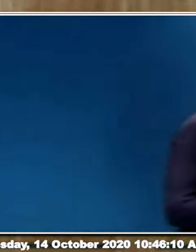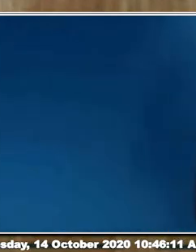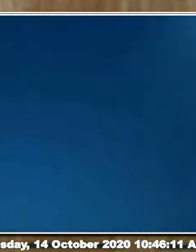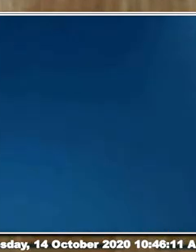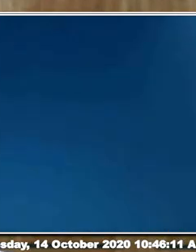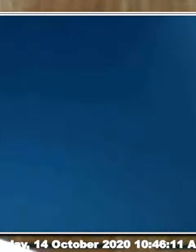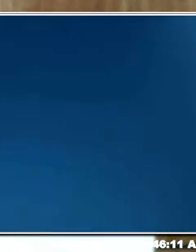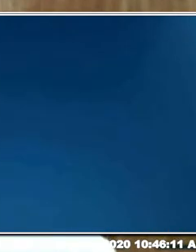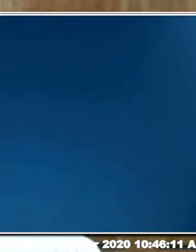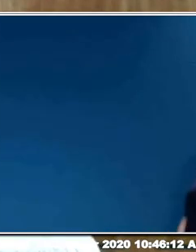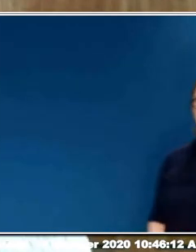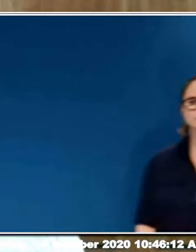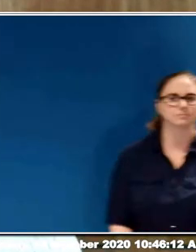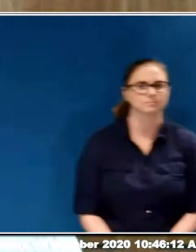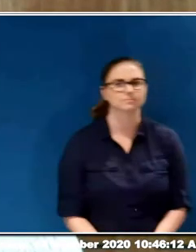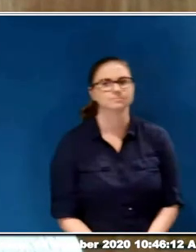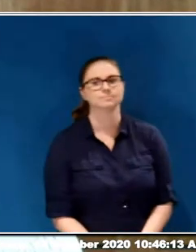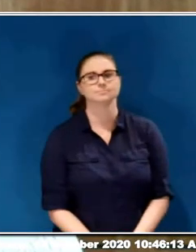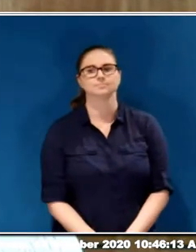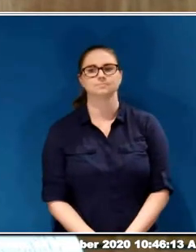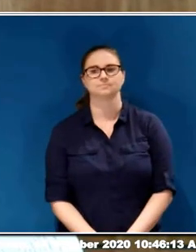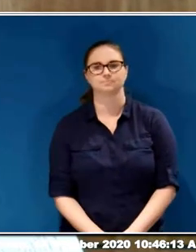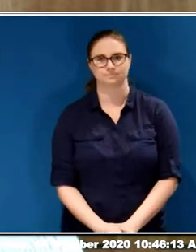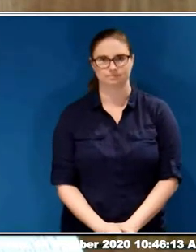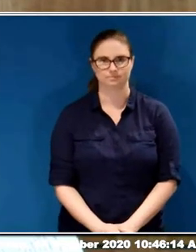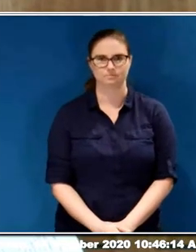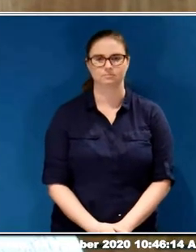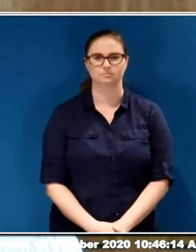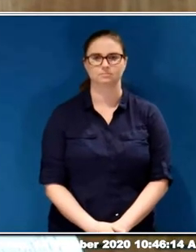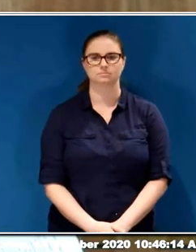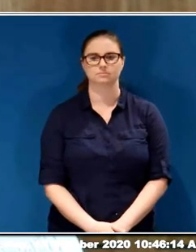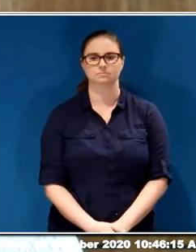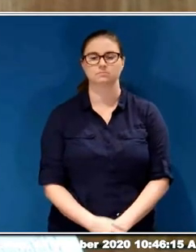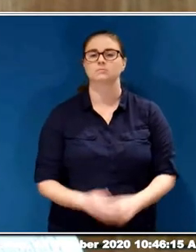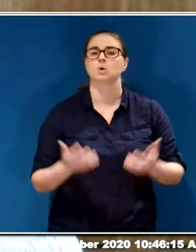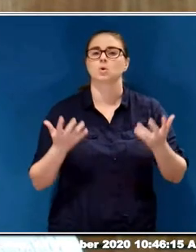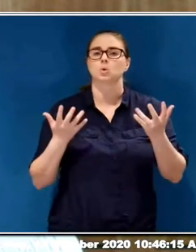So the behaviour wasn't a result of puberty as I had questioned. It may have been.